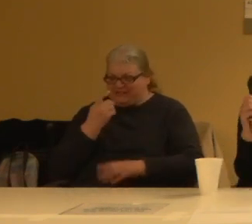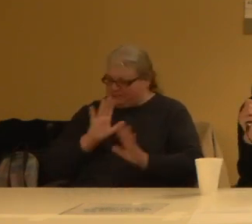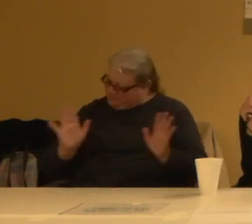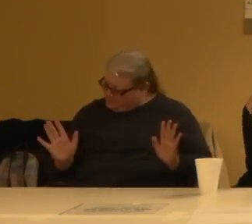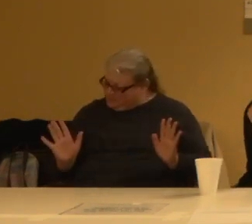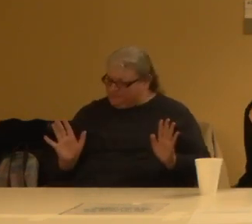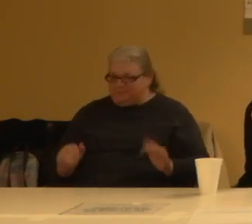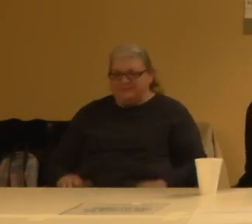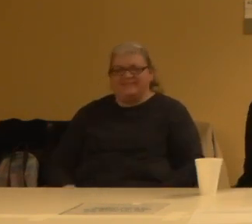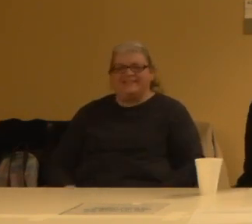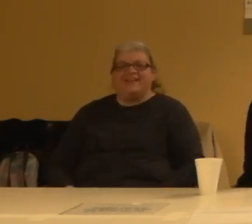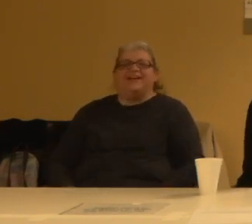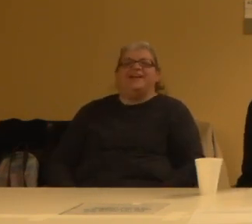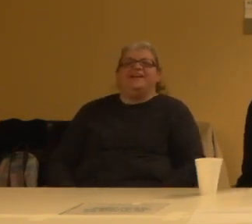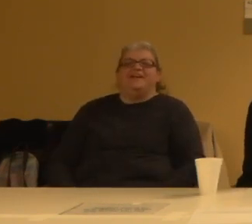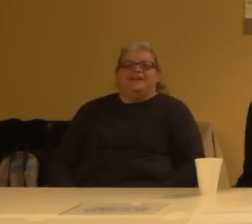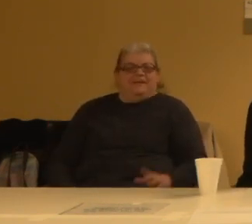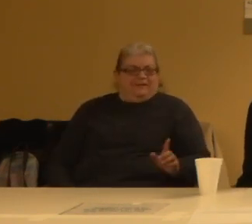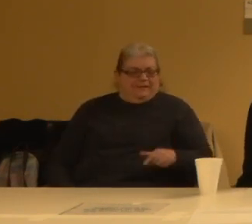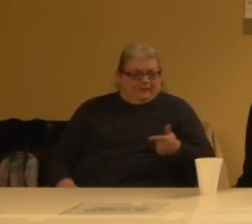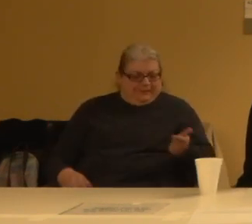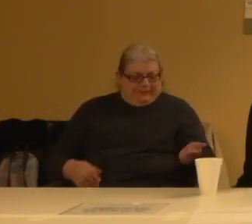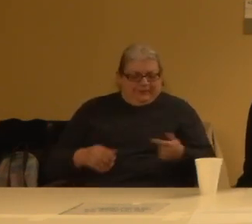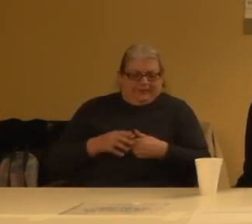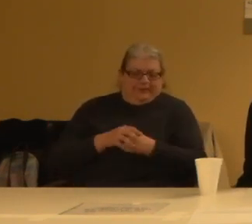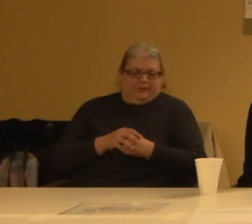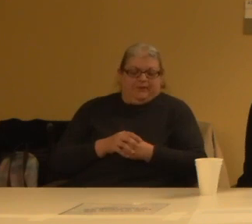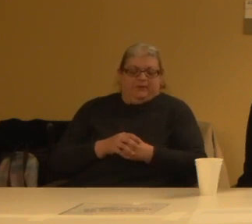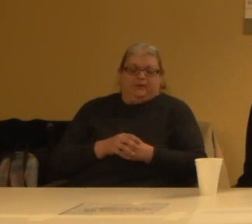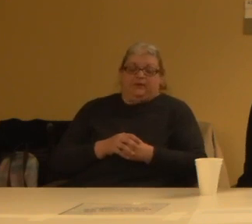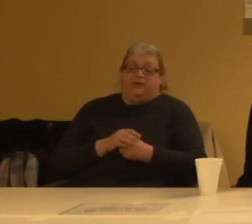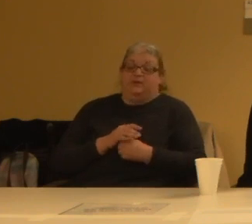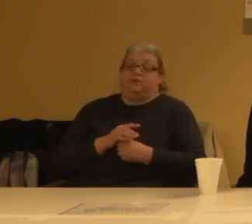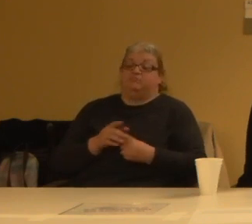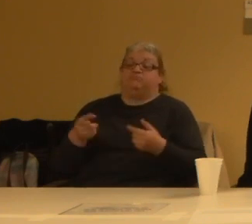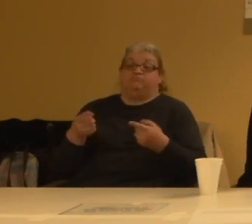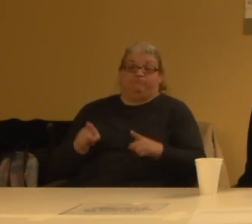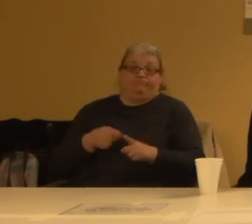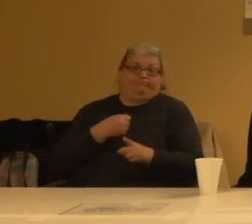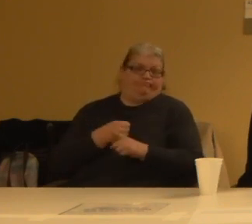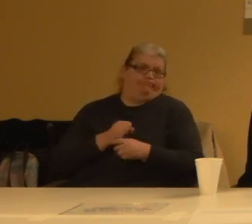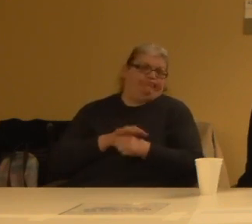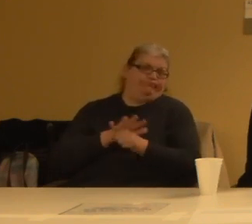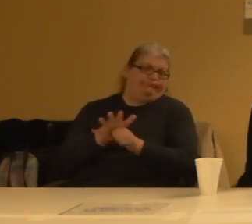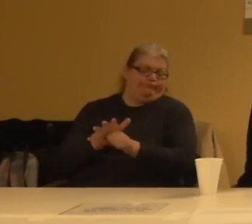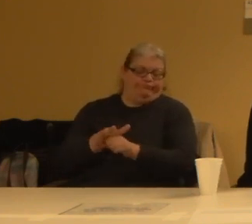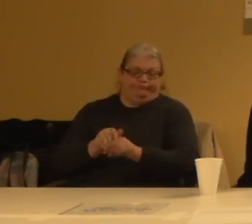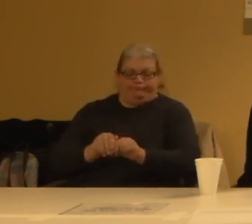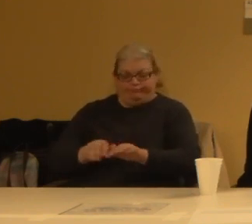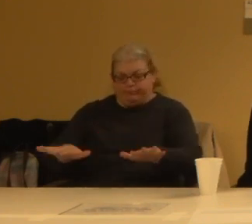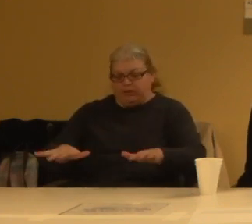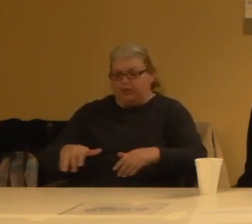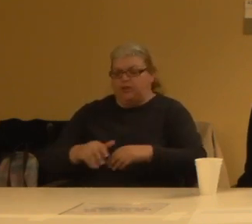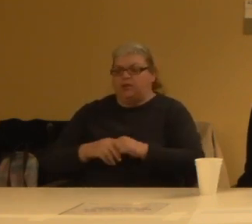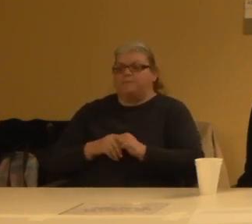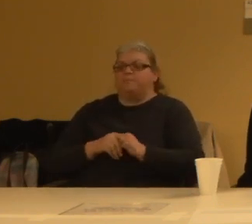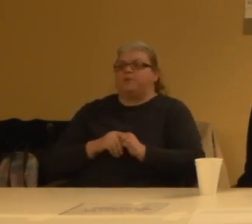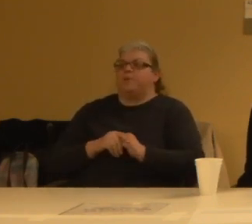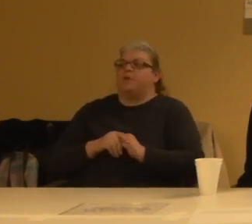So when the chips were down in the pandemic, the federal government passed the employee retention credit